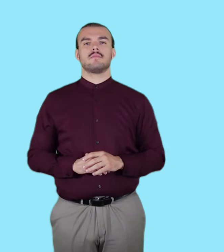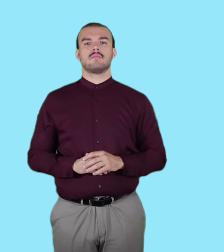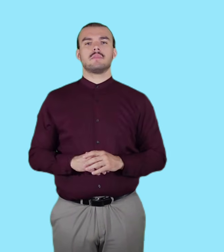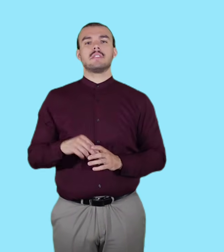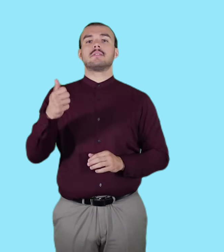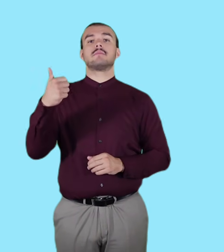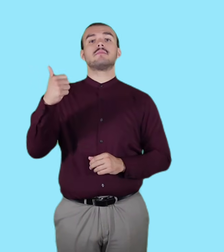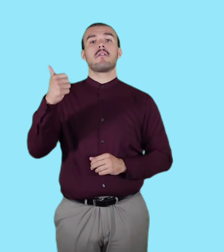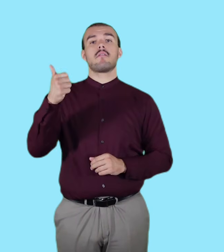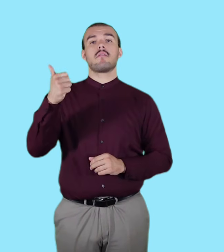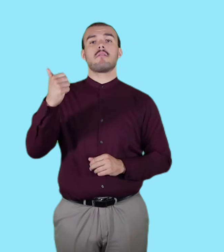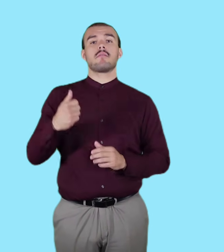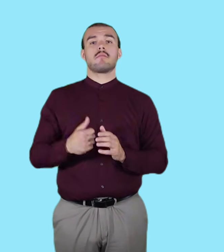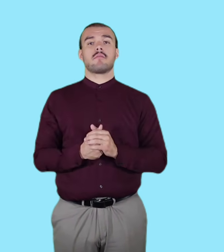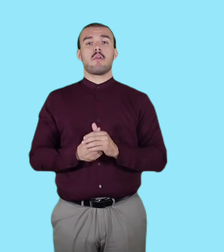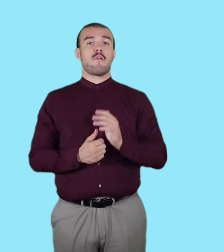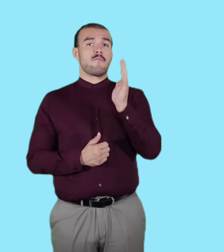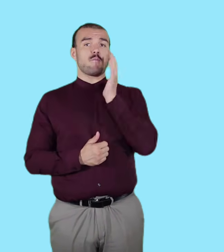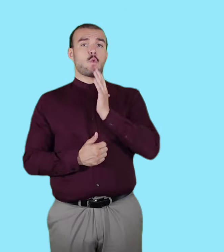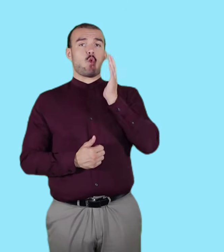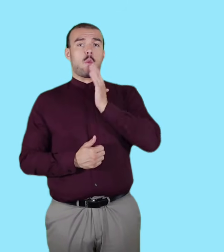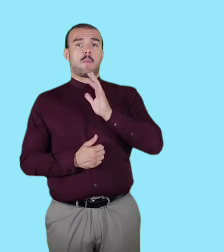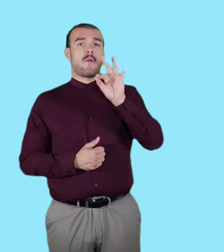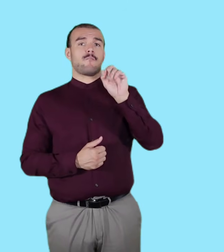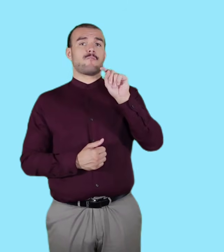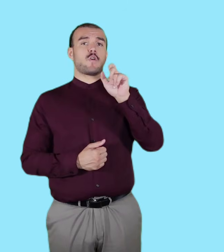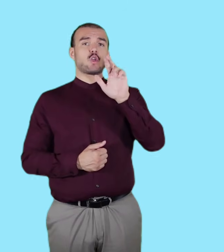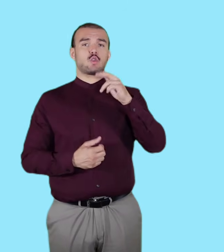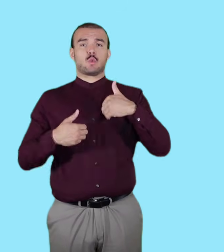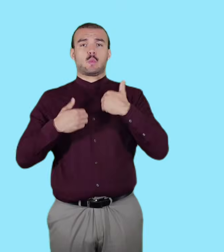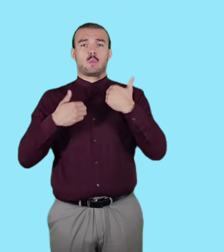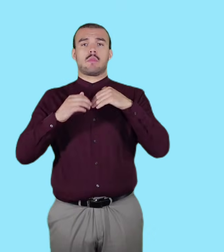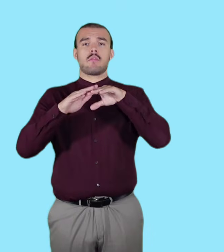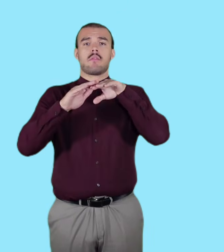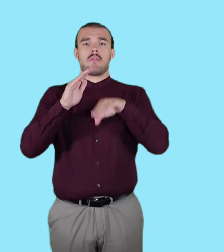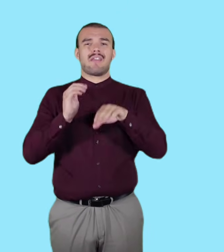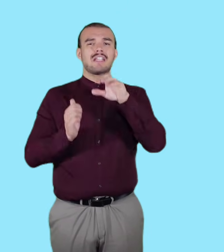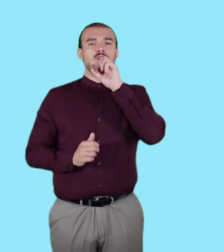10, are former foster youth under the age of 26.